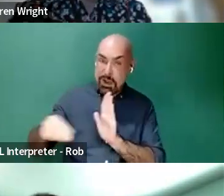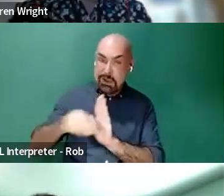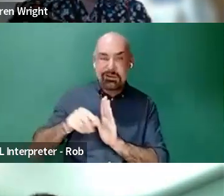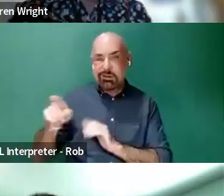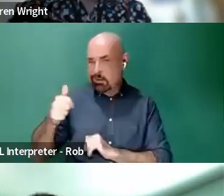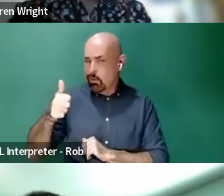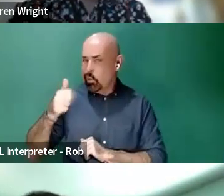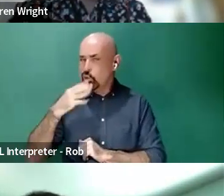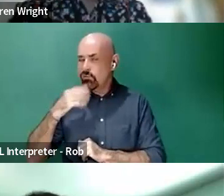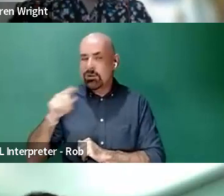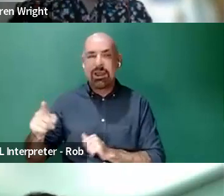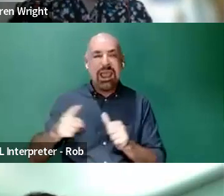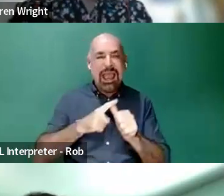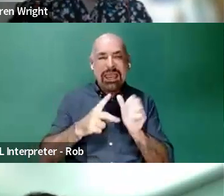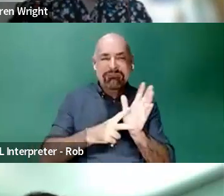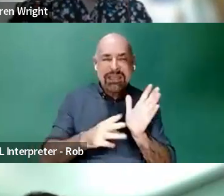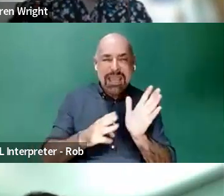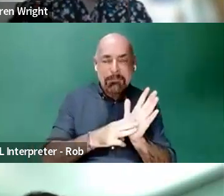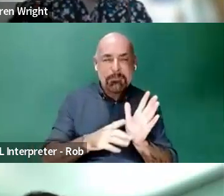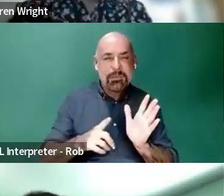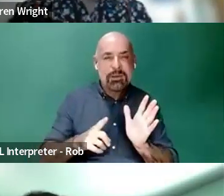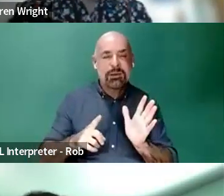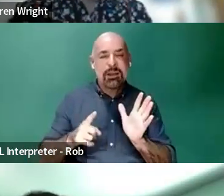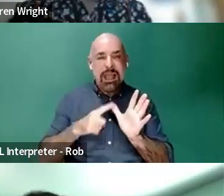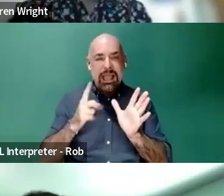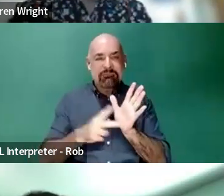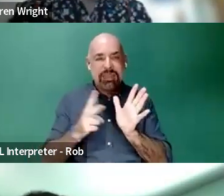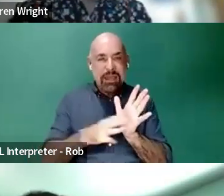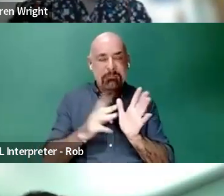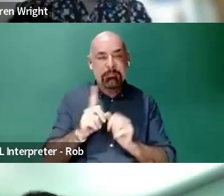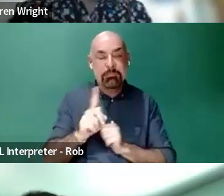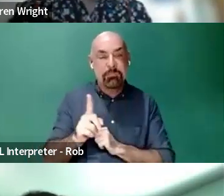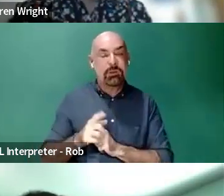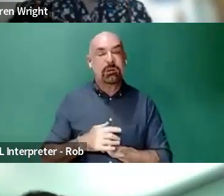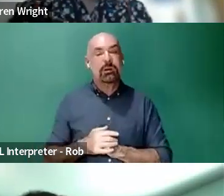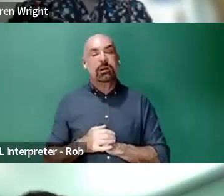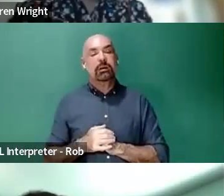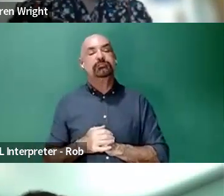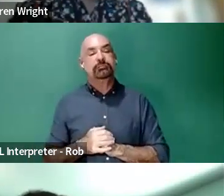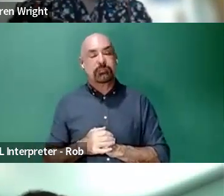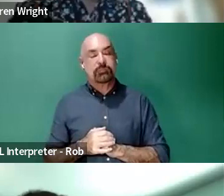AVM for our attendees beyond the area that you work in?